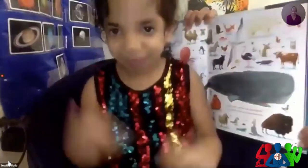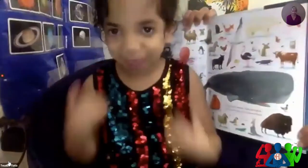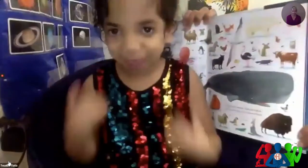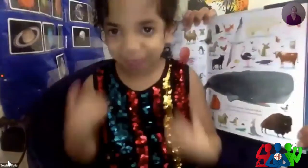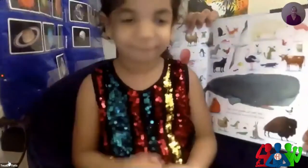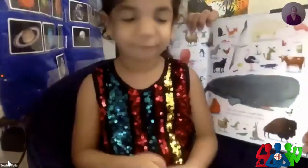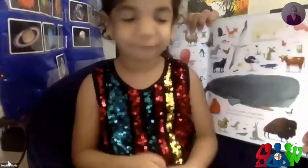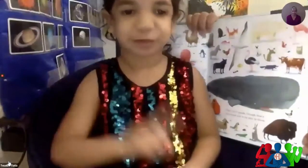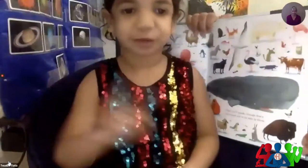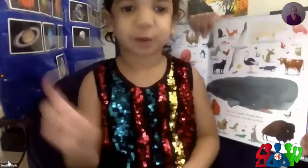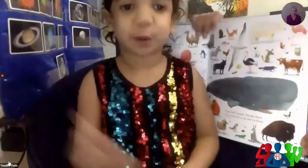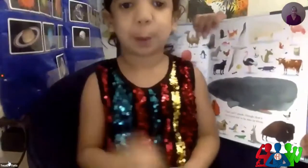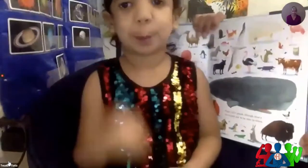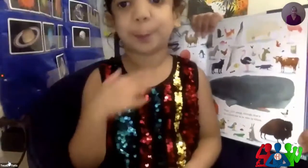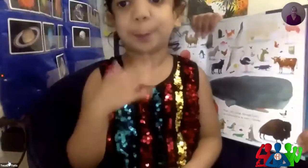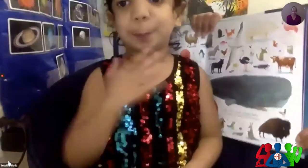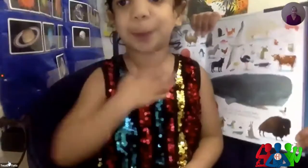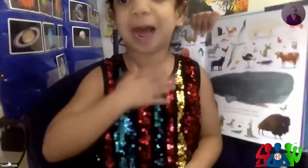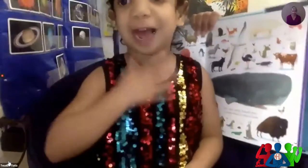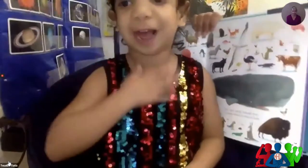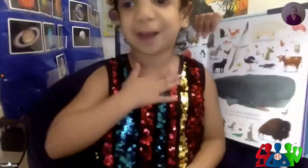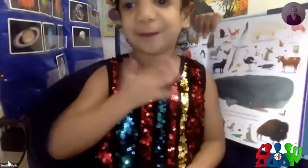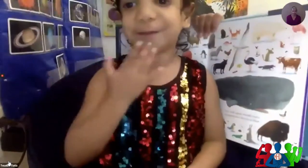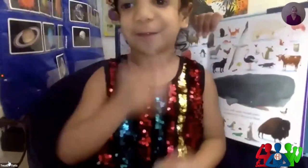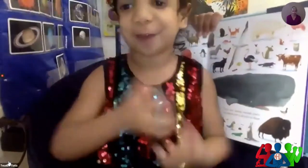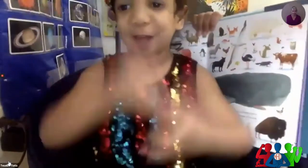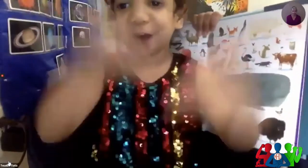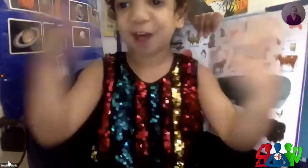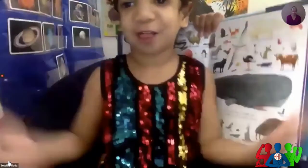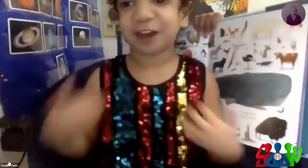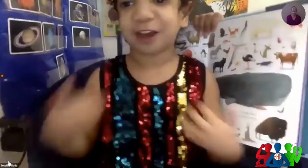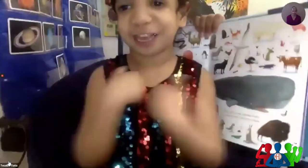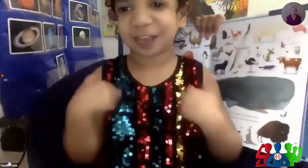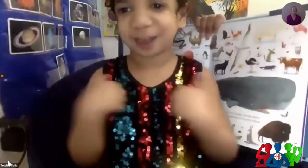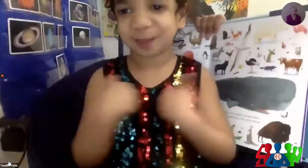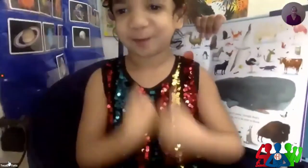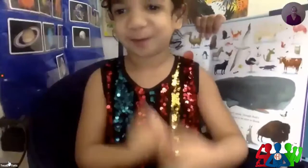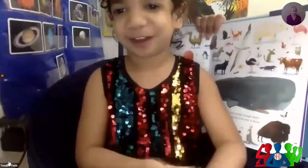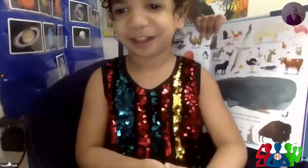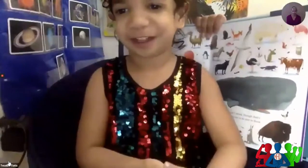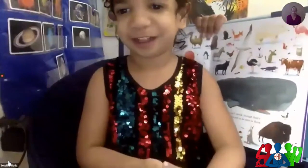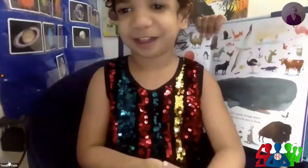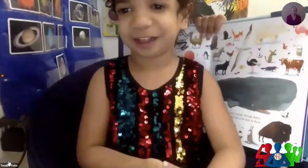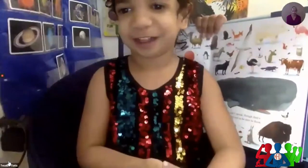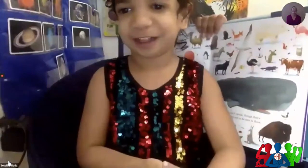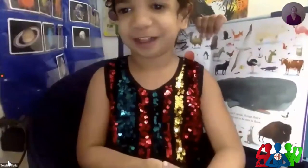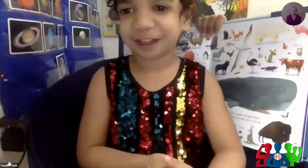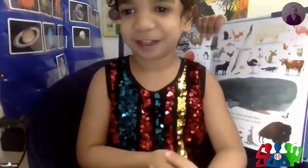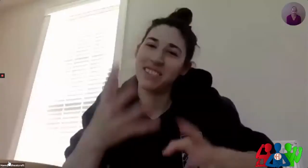See the animals, where mine is, my favorite, well, there I like a lot of animals.